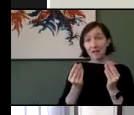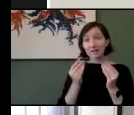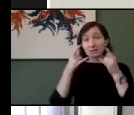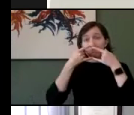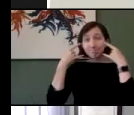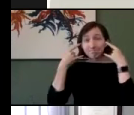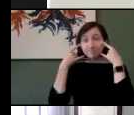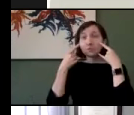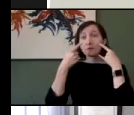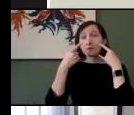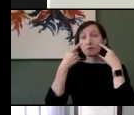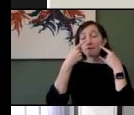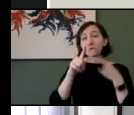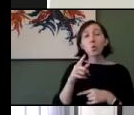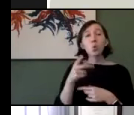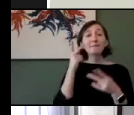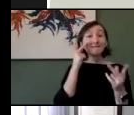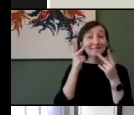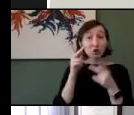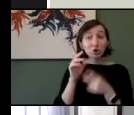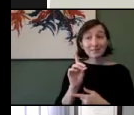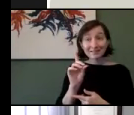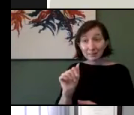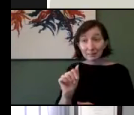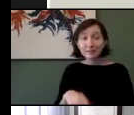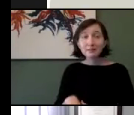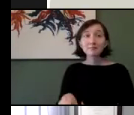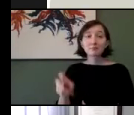who have vision related disabilities or who are blind,